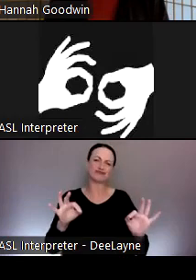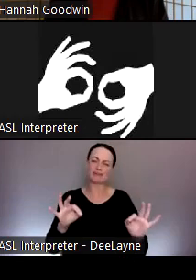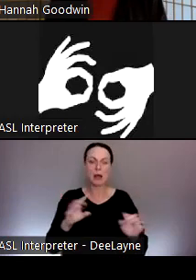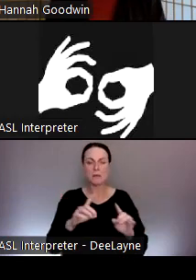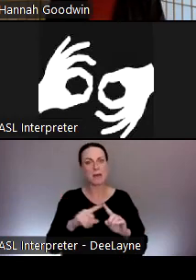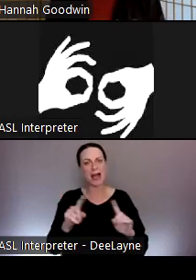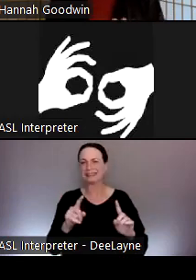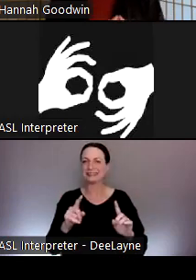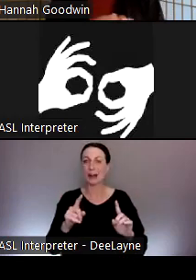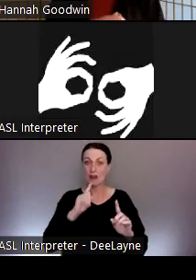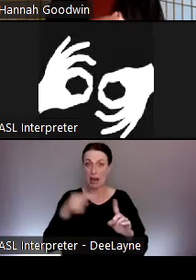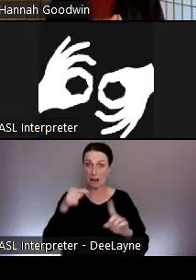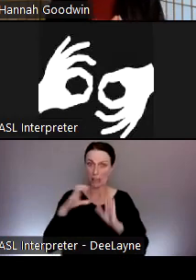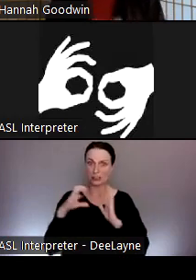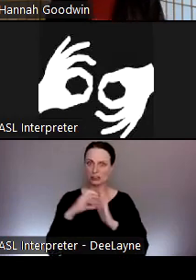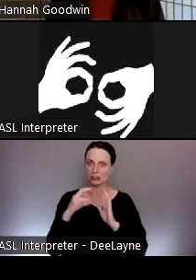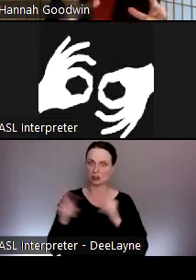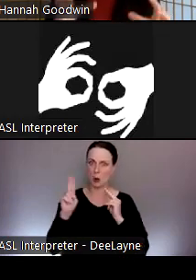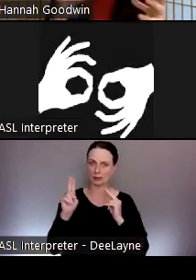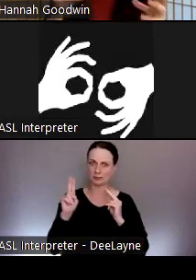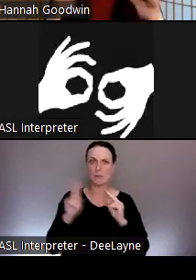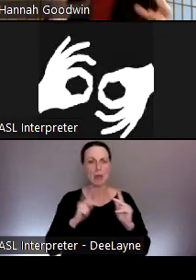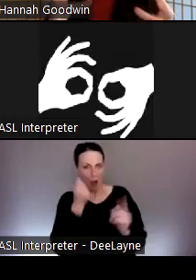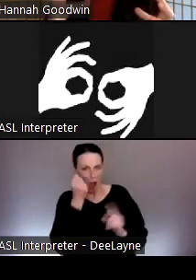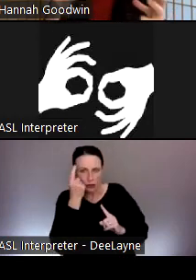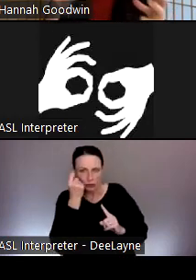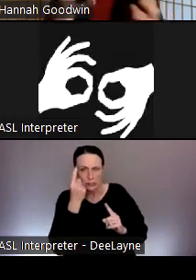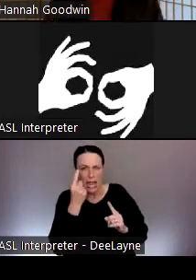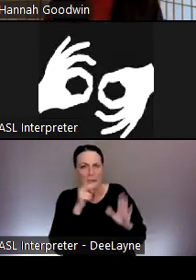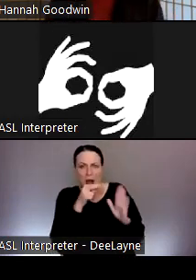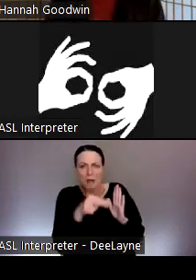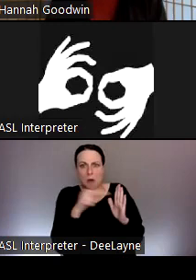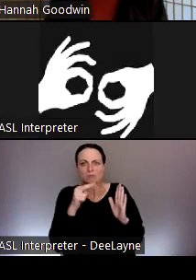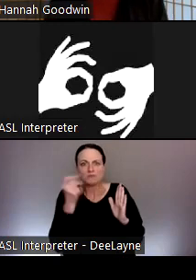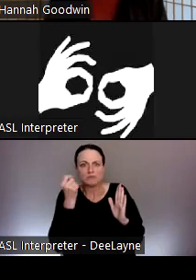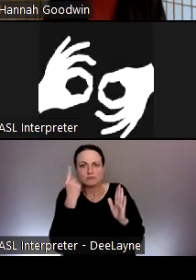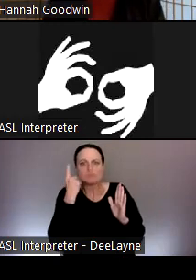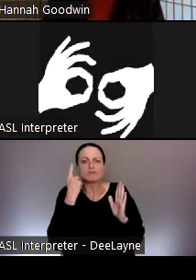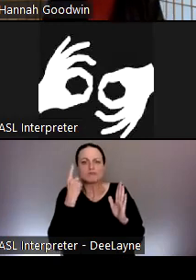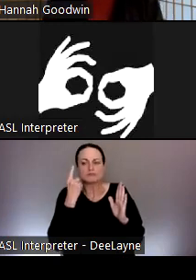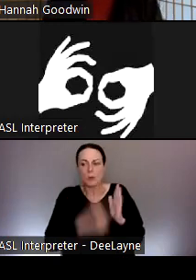But really, what will work for people trying to get a quick snapshot of what it is you're trying to do.